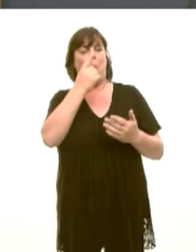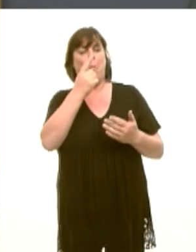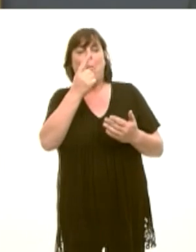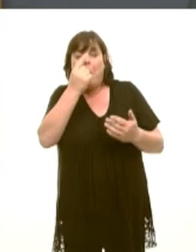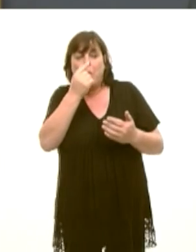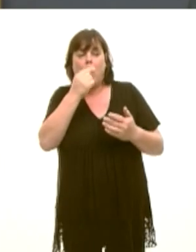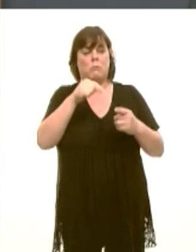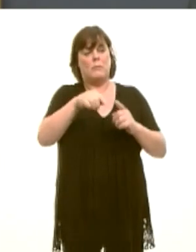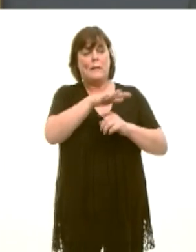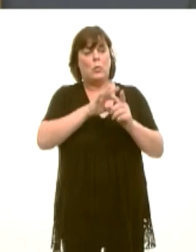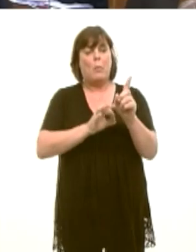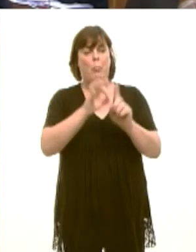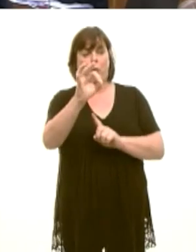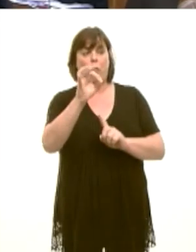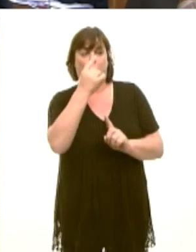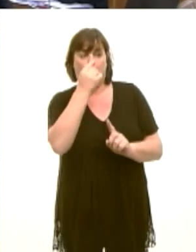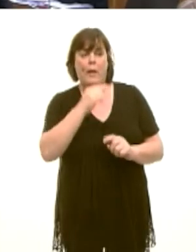the situation.í Leanne Wood: So, youíve already conceded